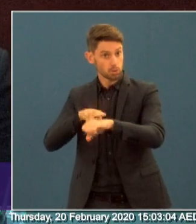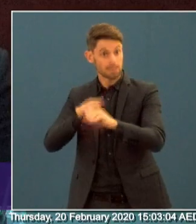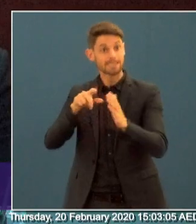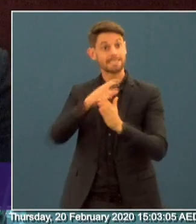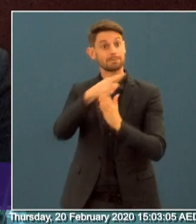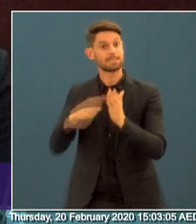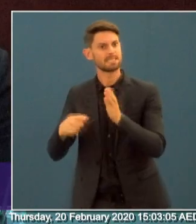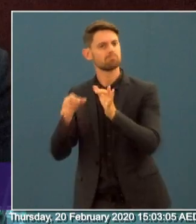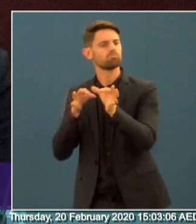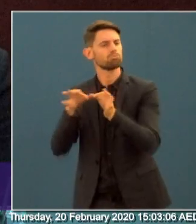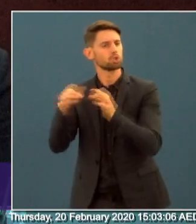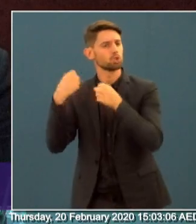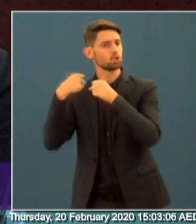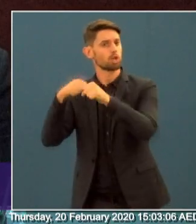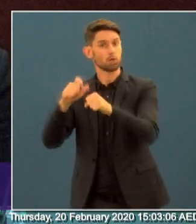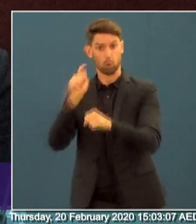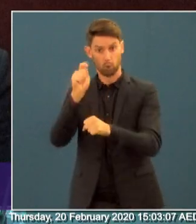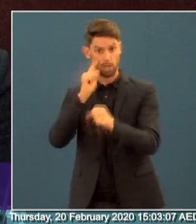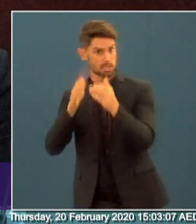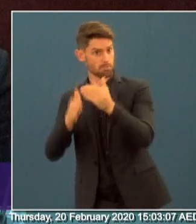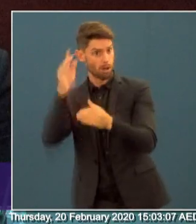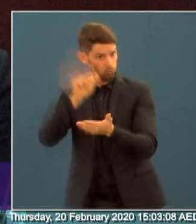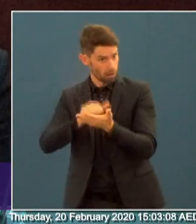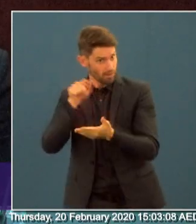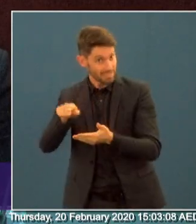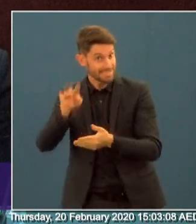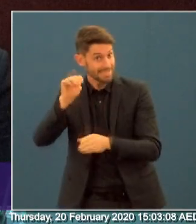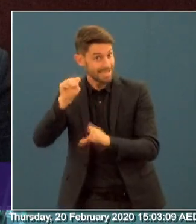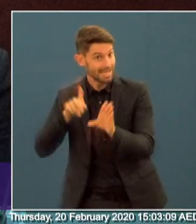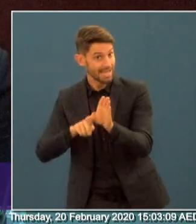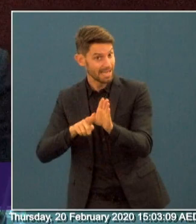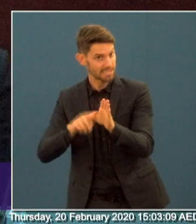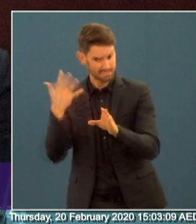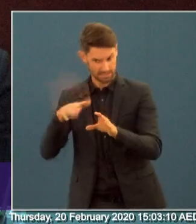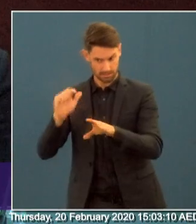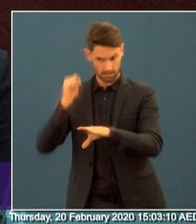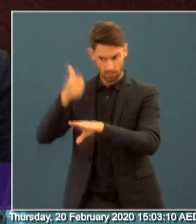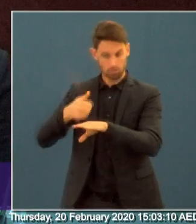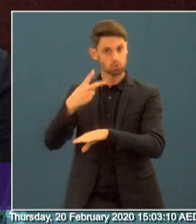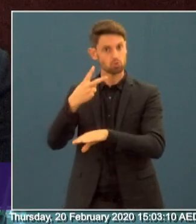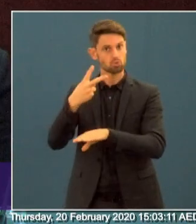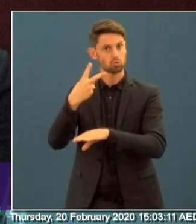to expire, is that a 10-year strategy that was commenced in about 2010? That's correct.